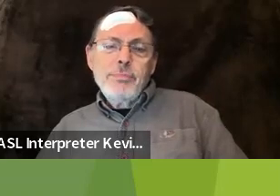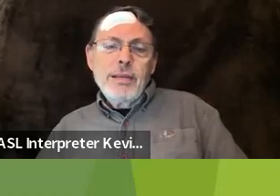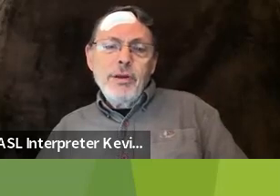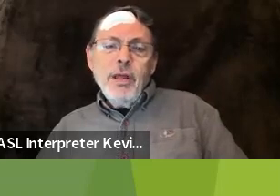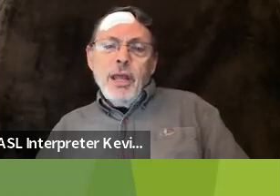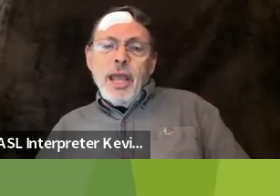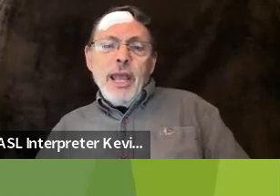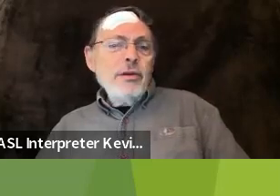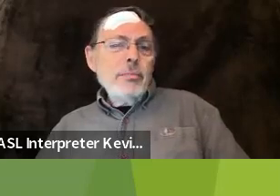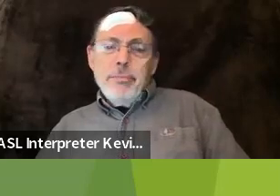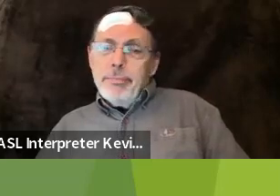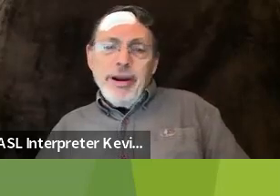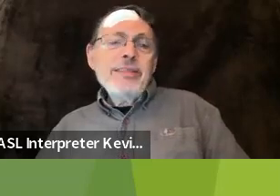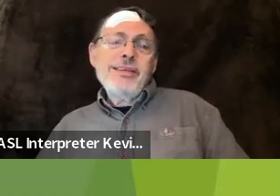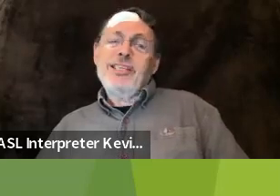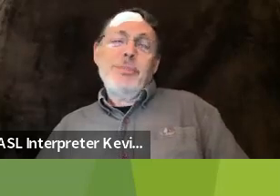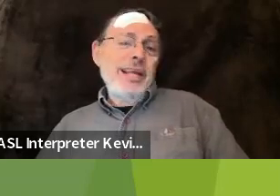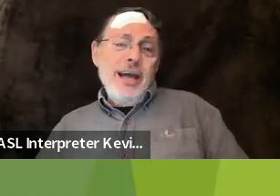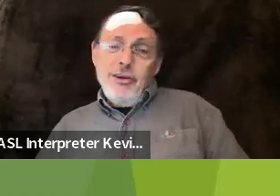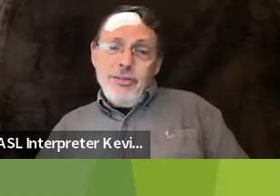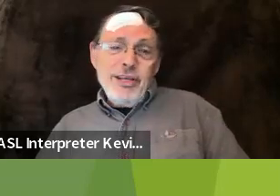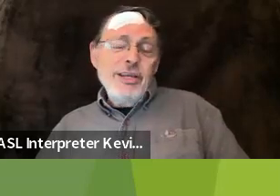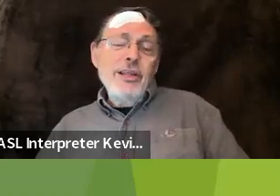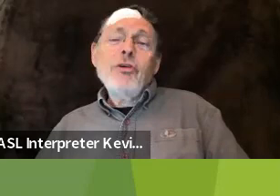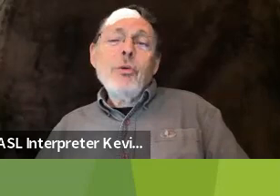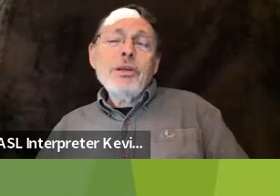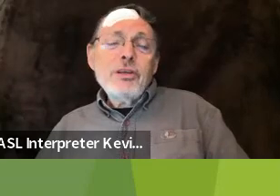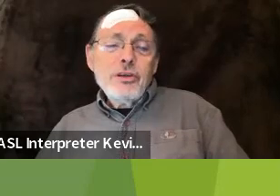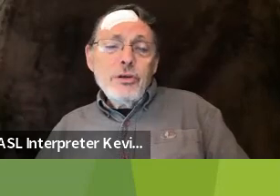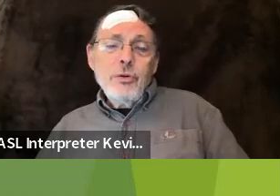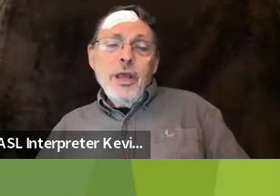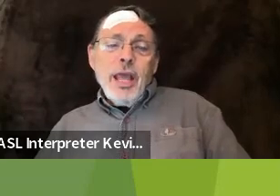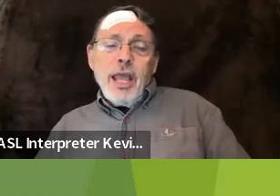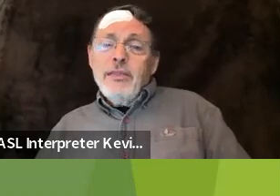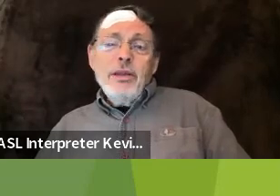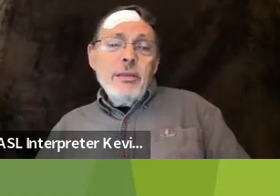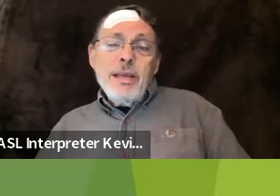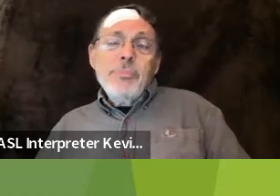people, and their brain is spinning on this and they don't know what to do, and people